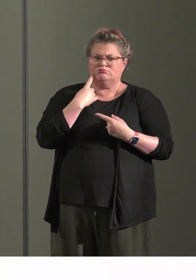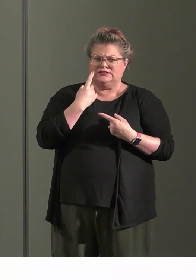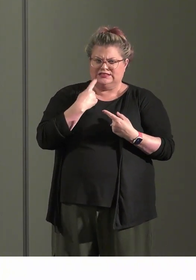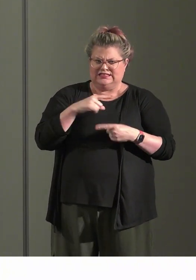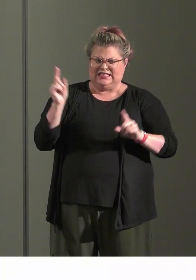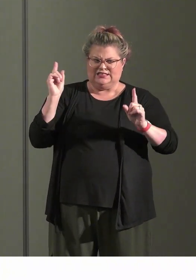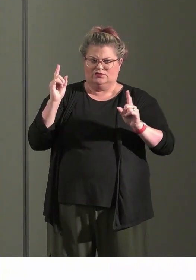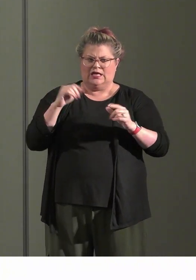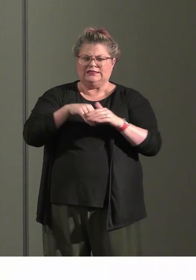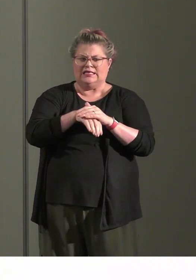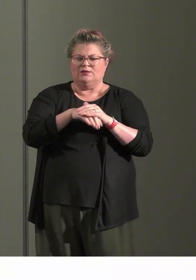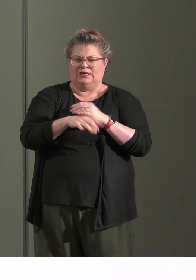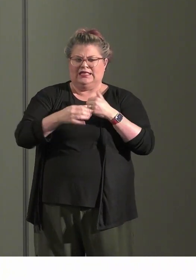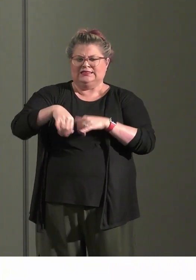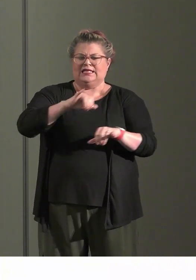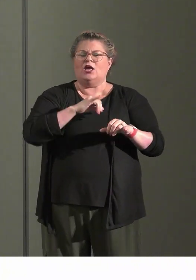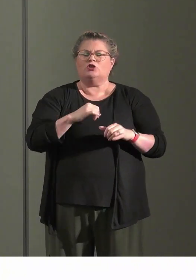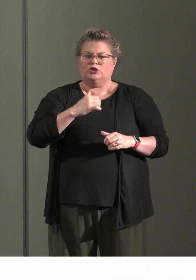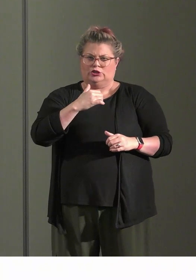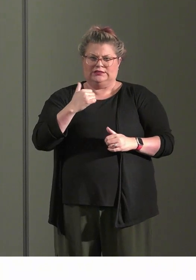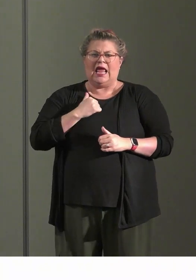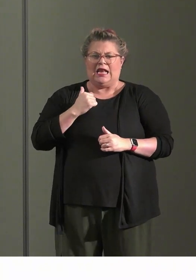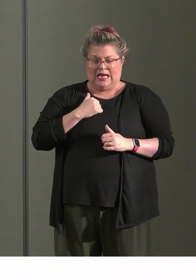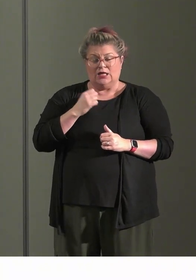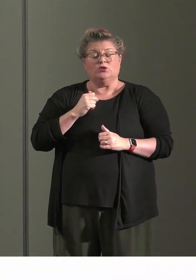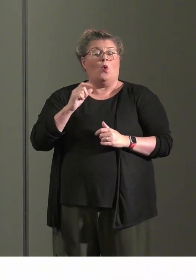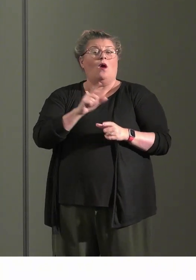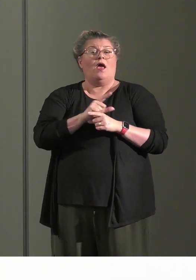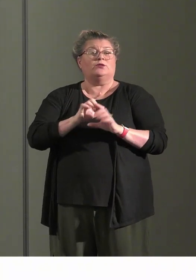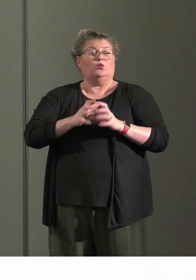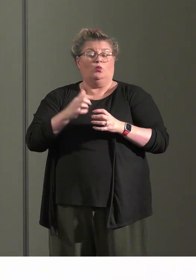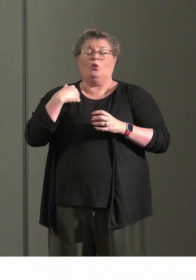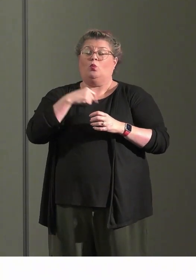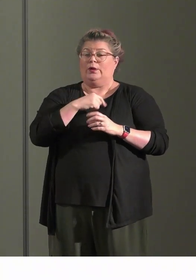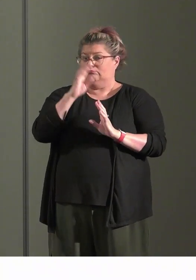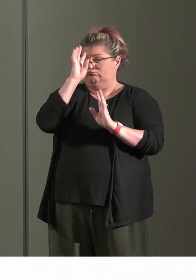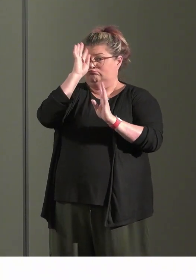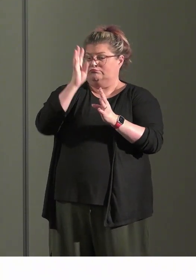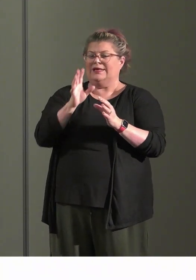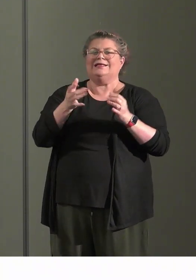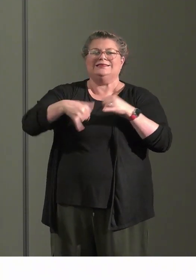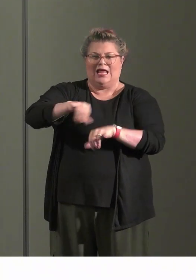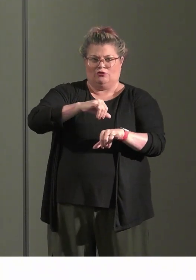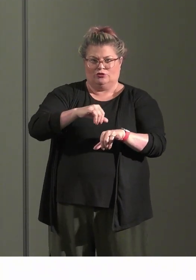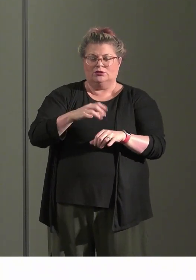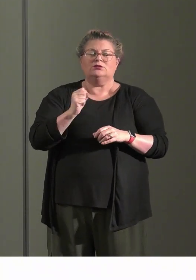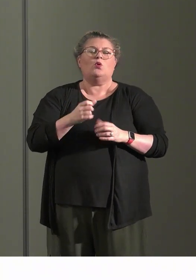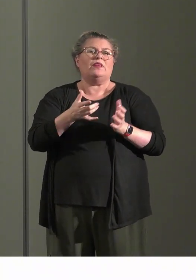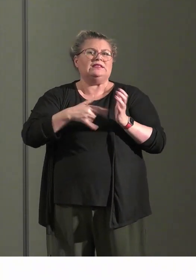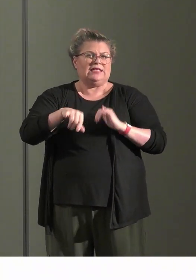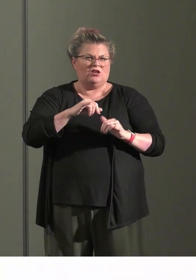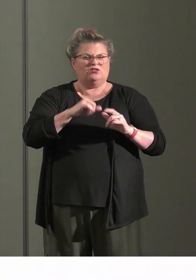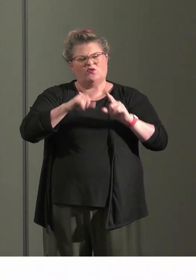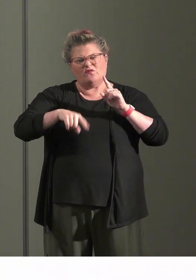corporation and name implies we develop standard to remove barriers of accessibility. I will talk